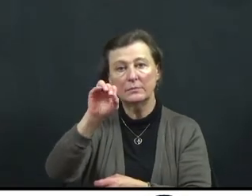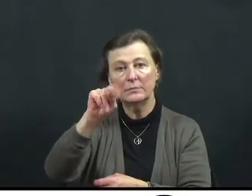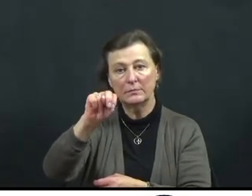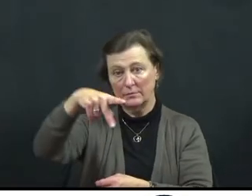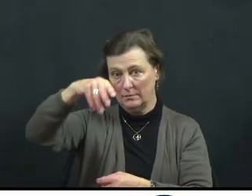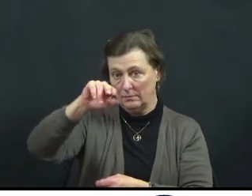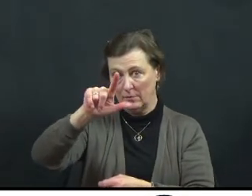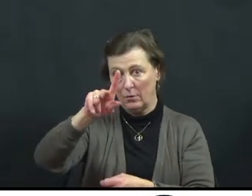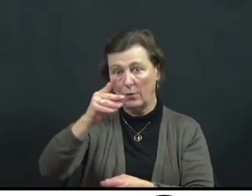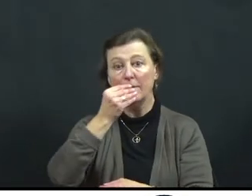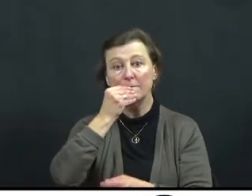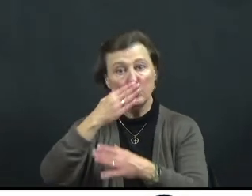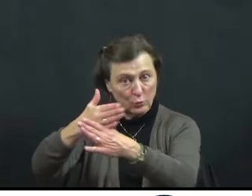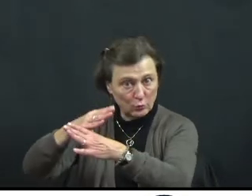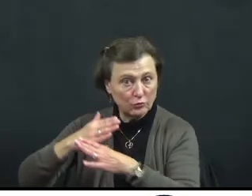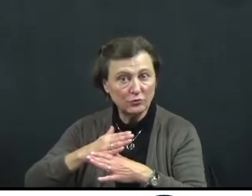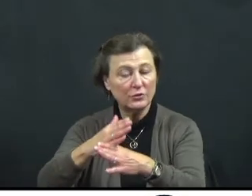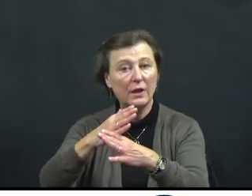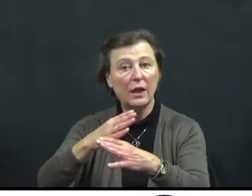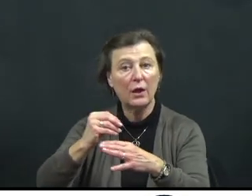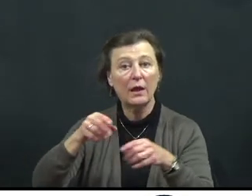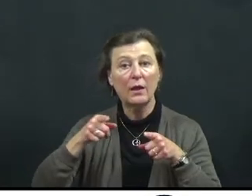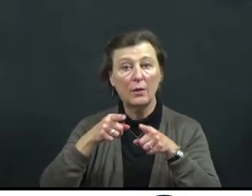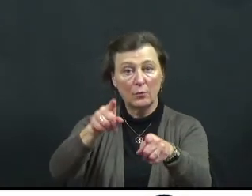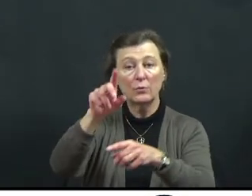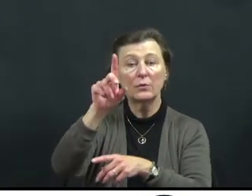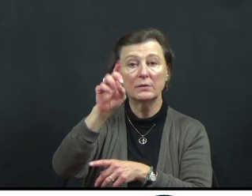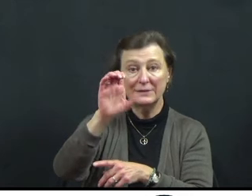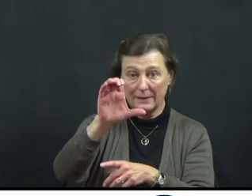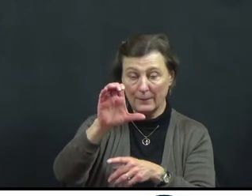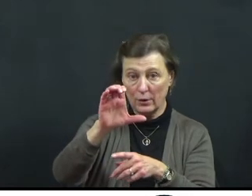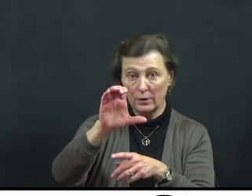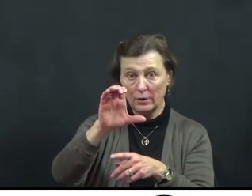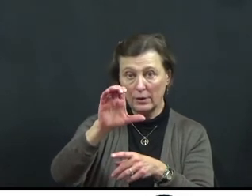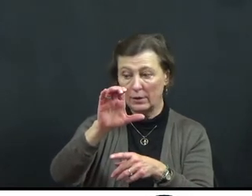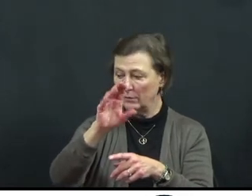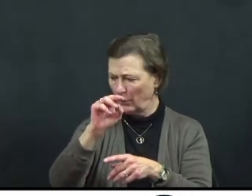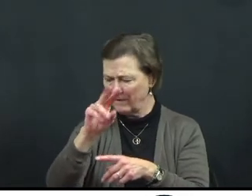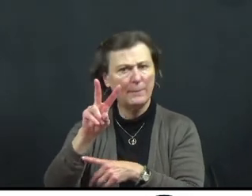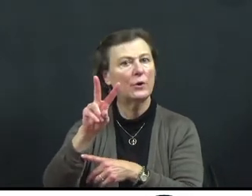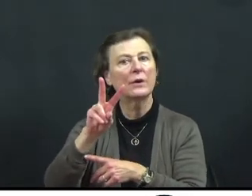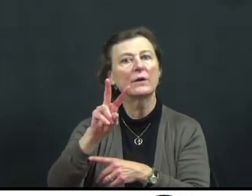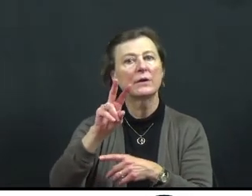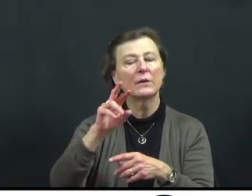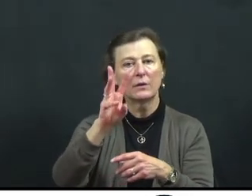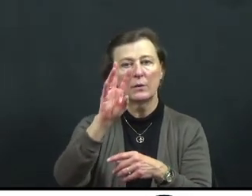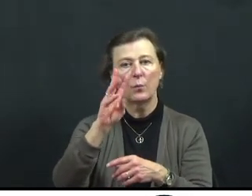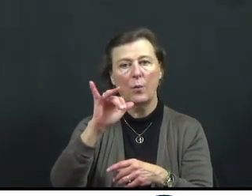month of November, the Santiam Canyon Wildlife Refuge Relief Fund, established by the Stayton